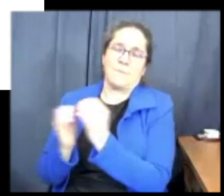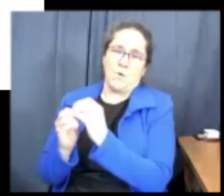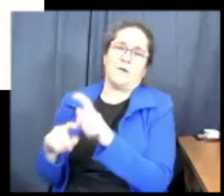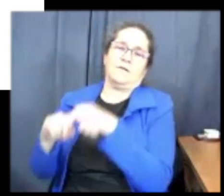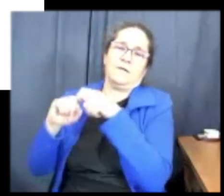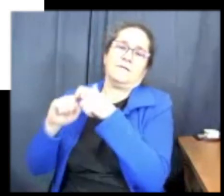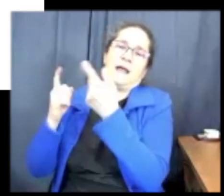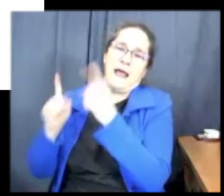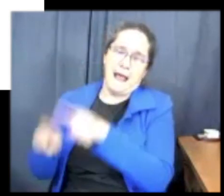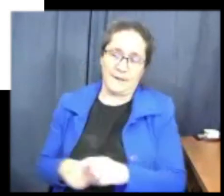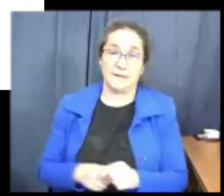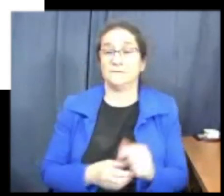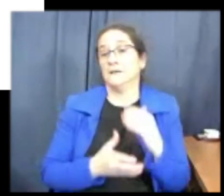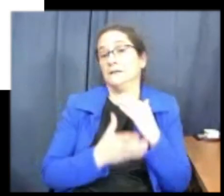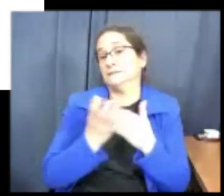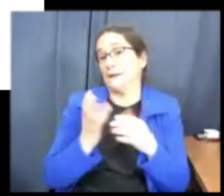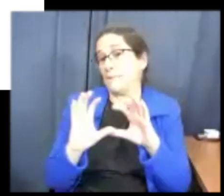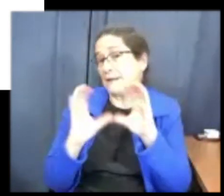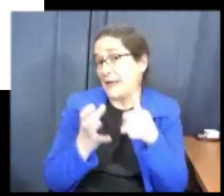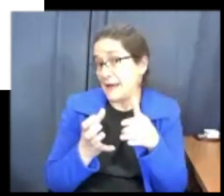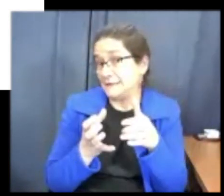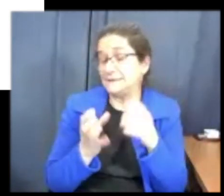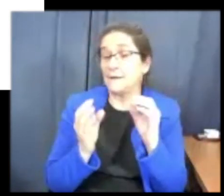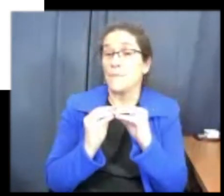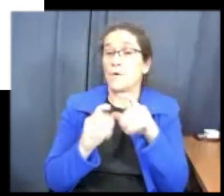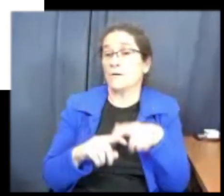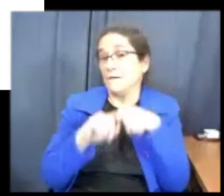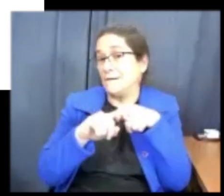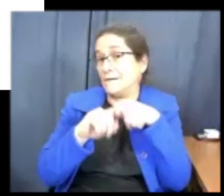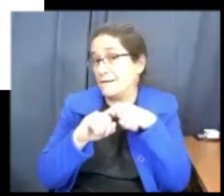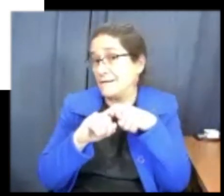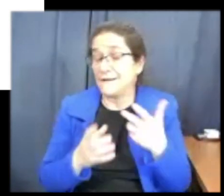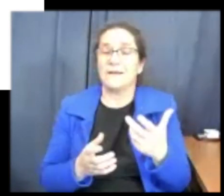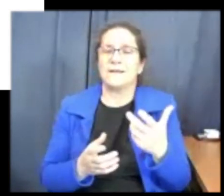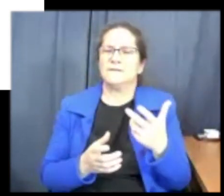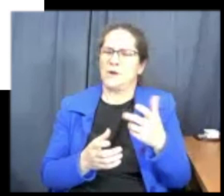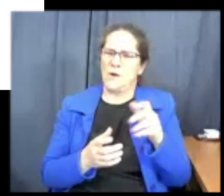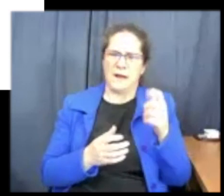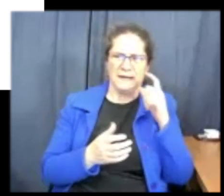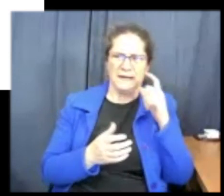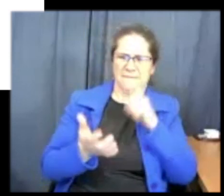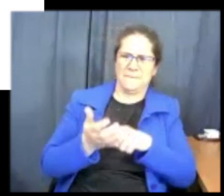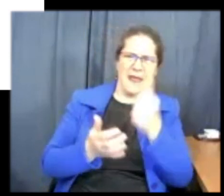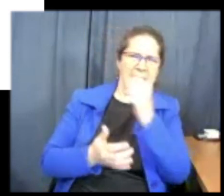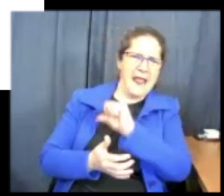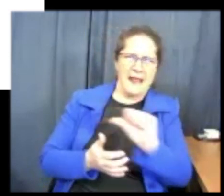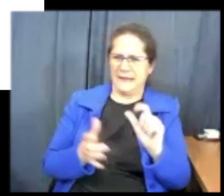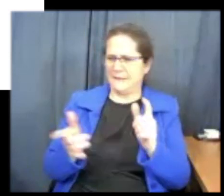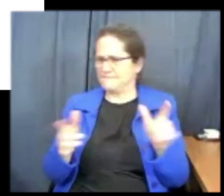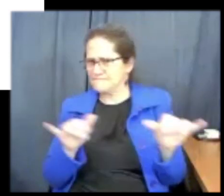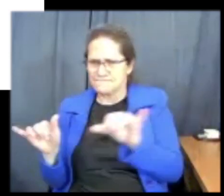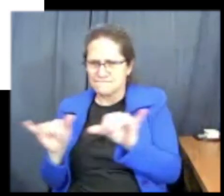more likely to be suspended than another. So is there any trends about where the suspensions are happening or I should say, are there